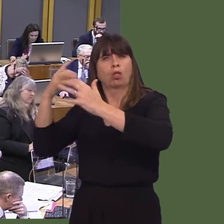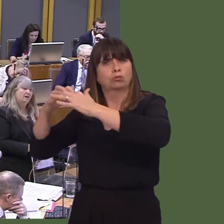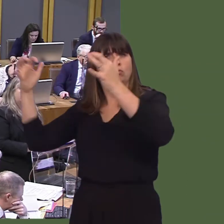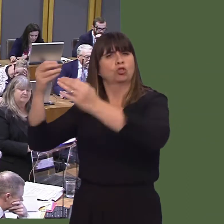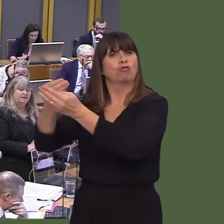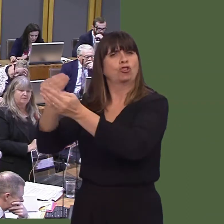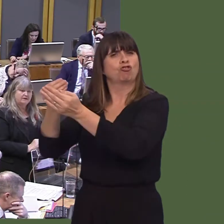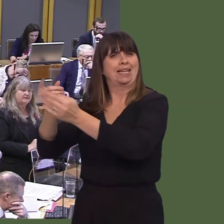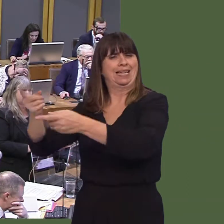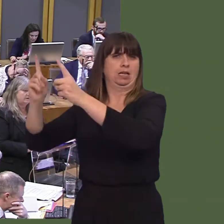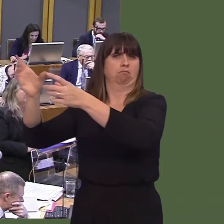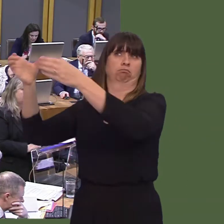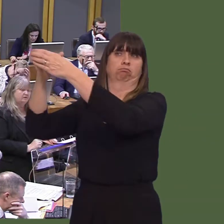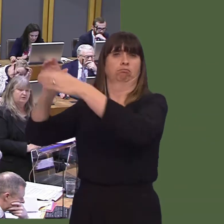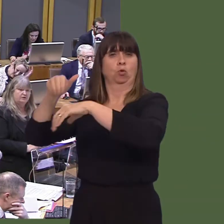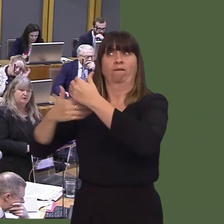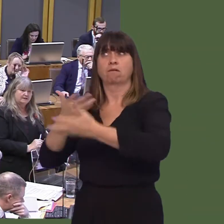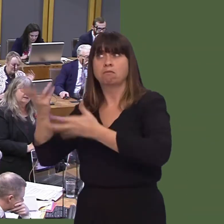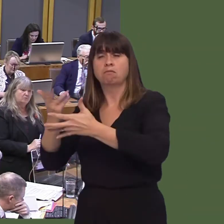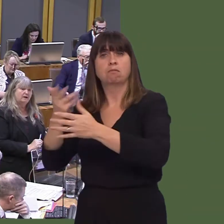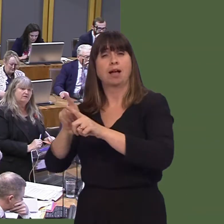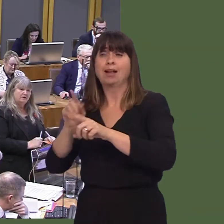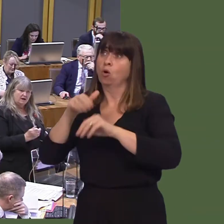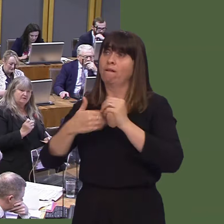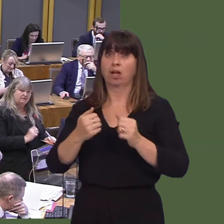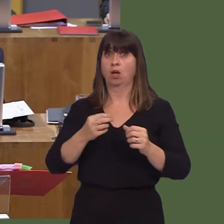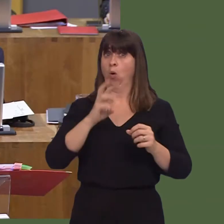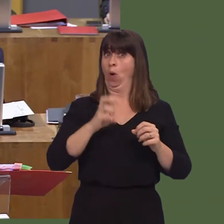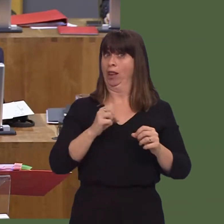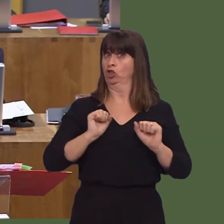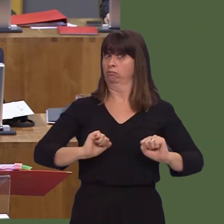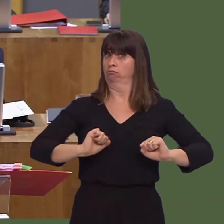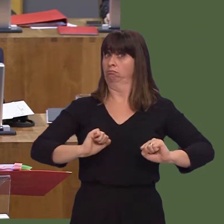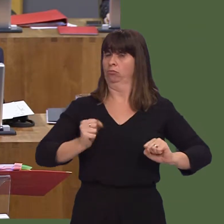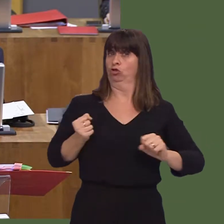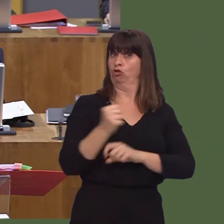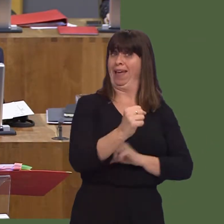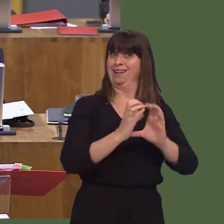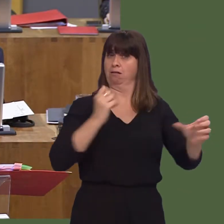in general, and about our ability to build the new kit in Wales, and to stimulate the economy in so doing.